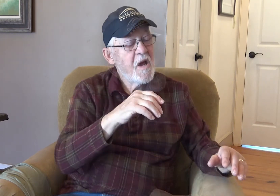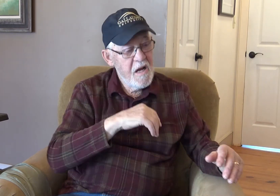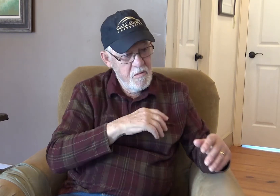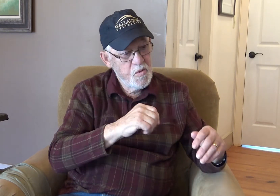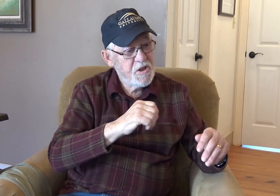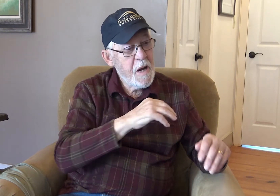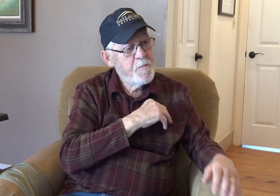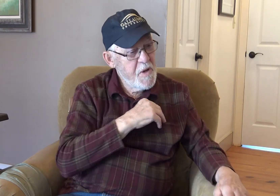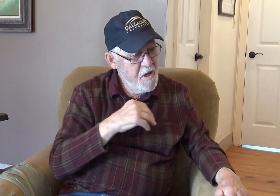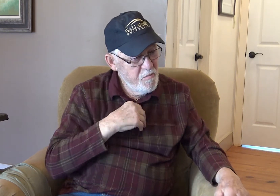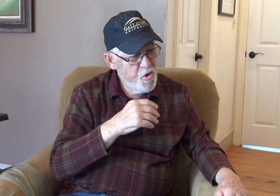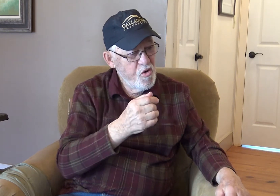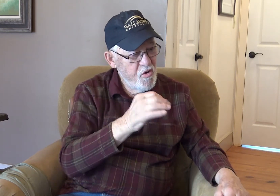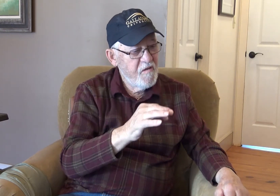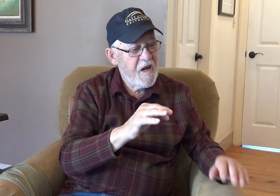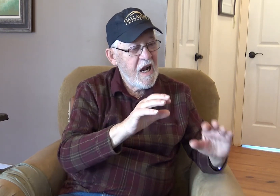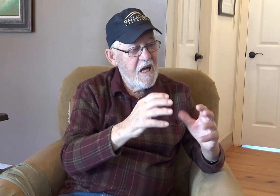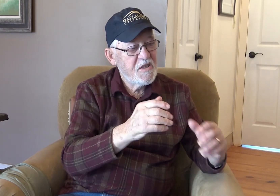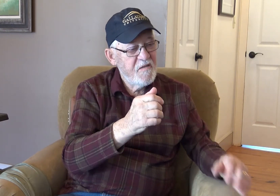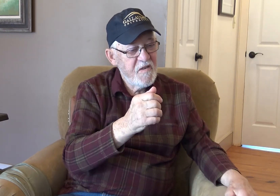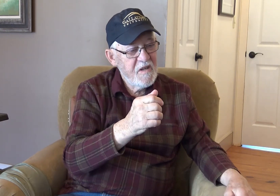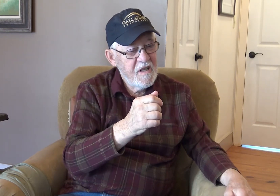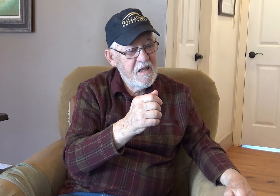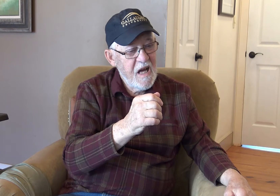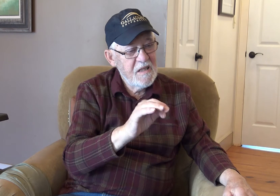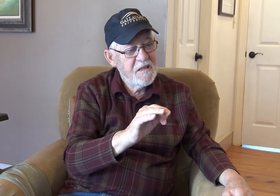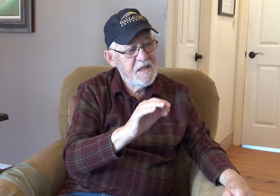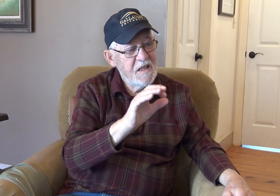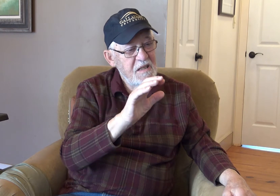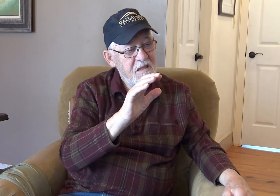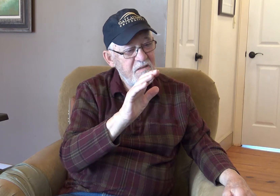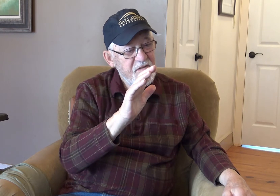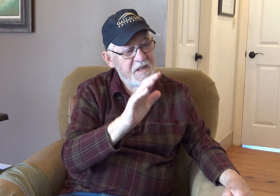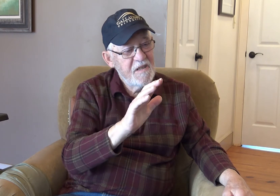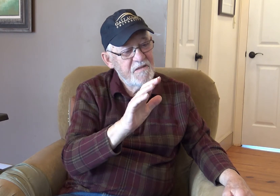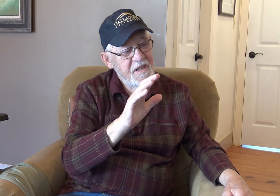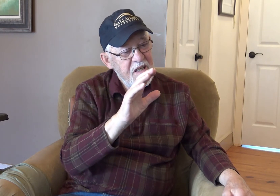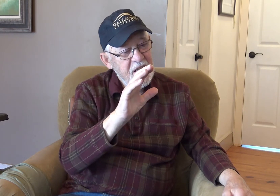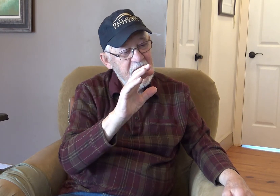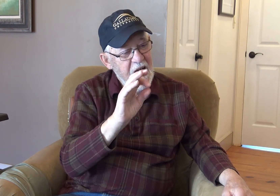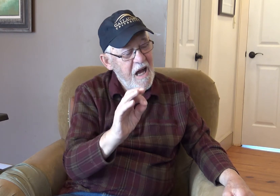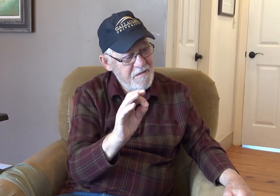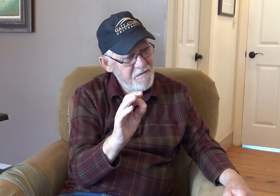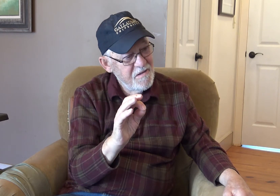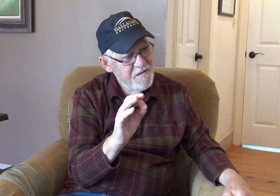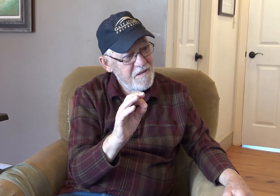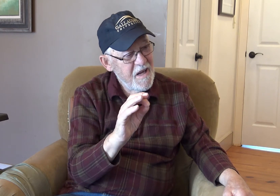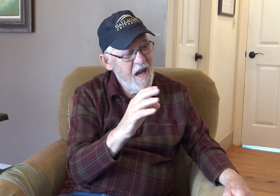I was a member of the Class of 1959,